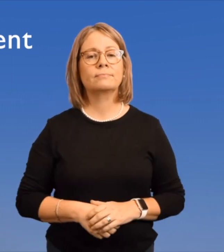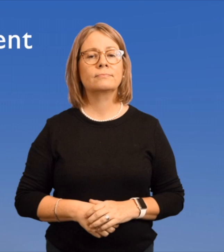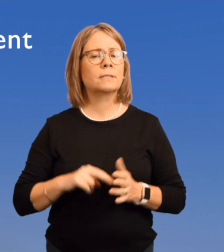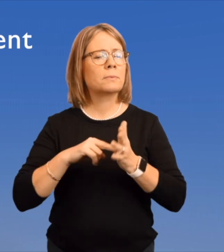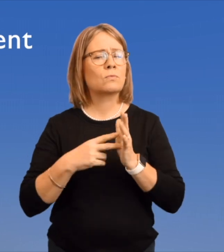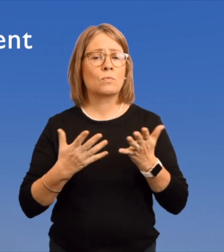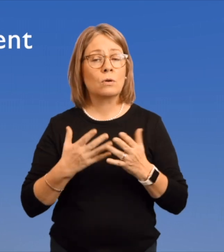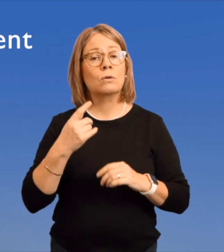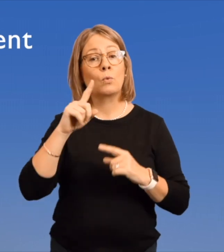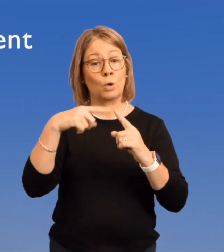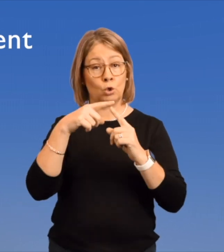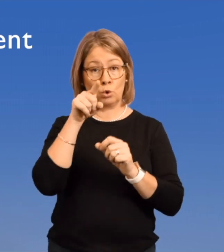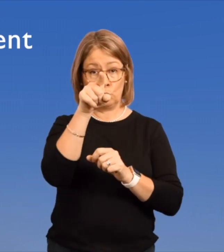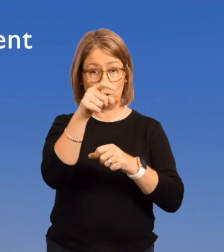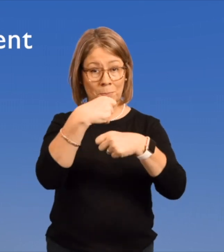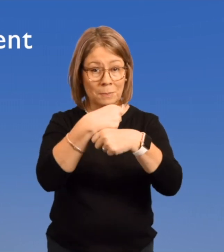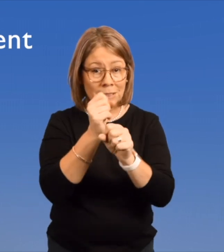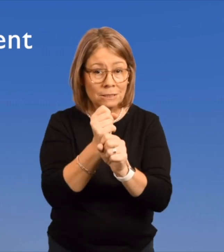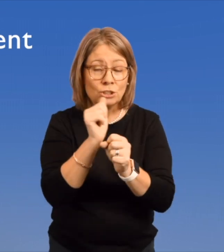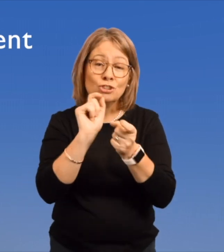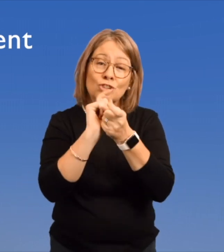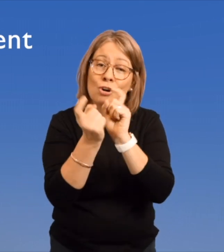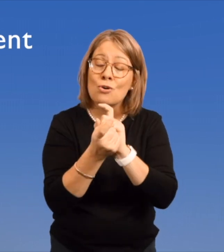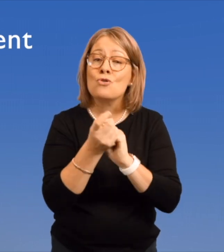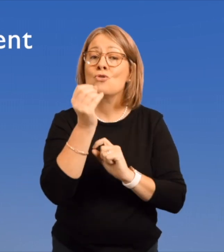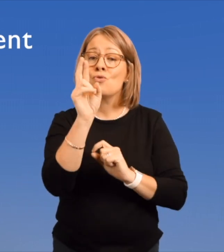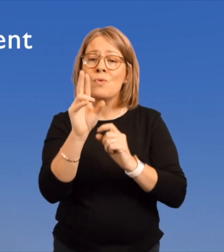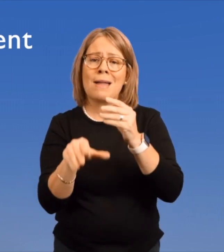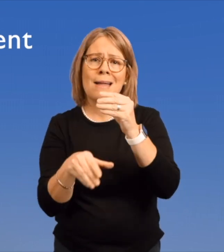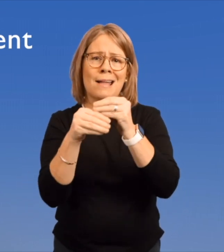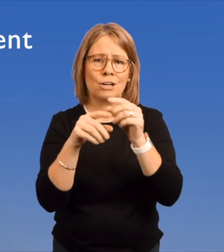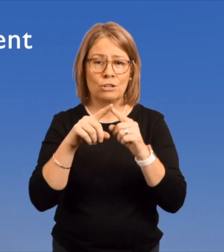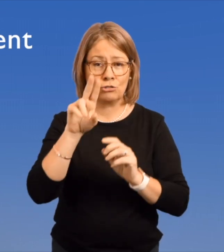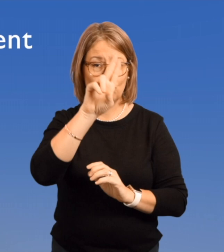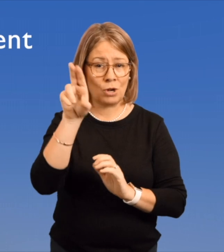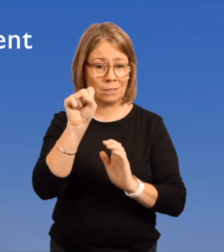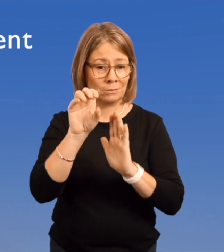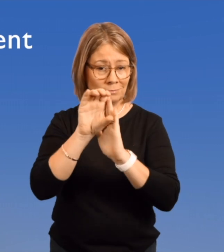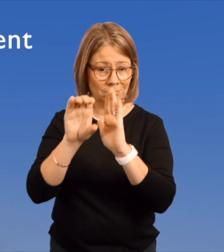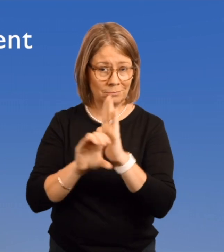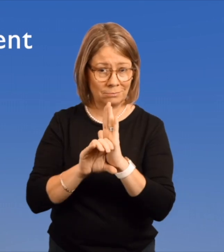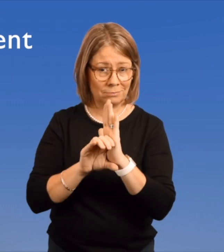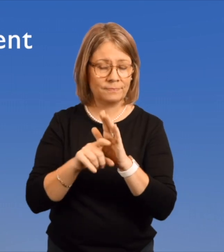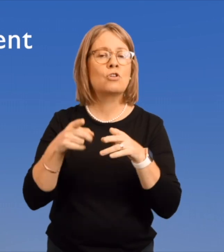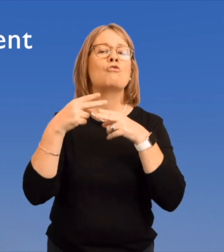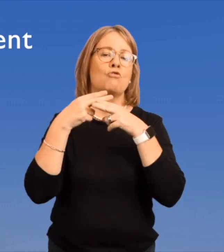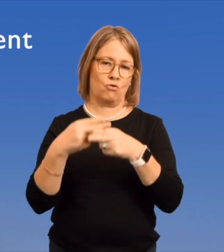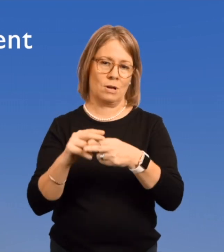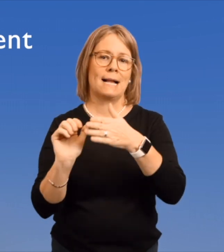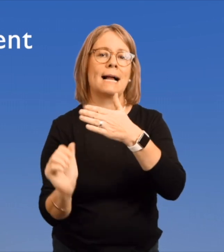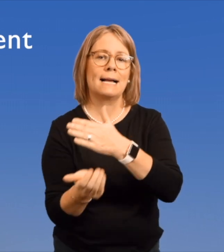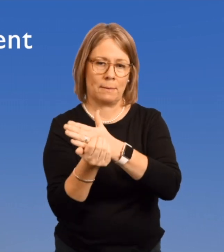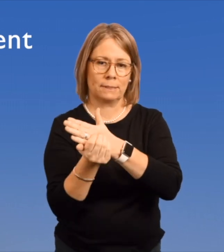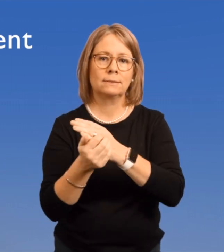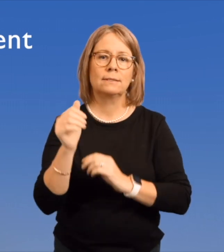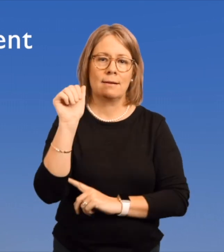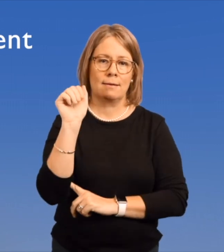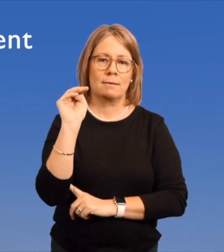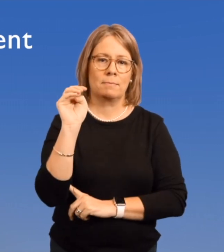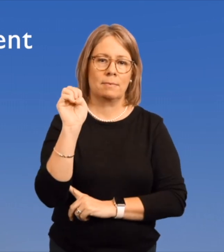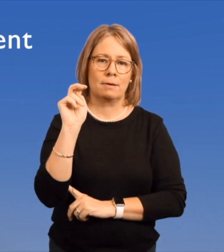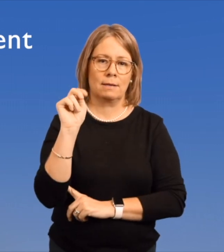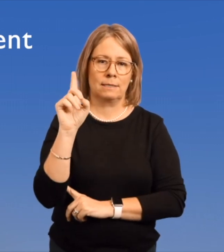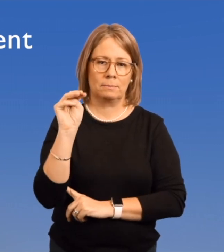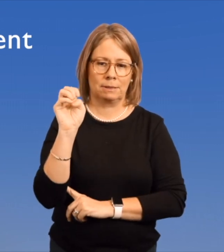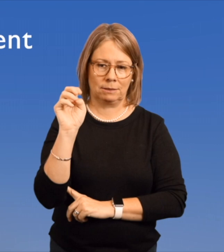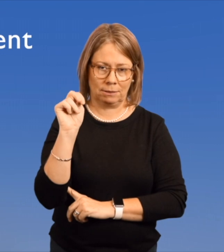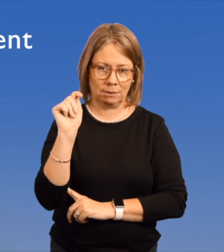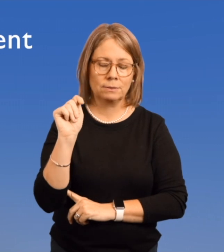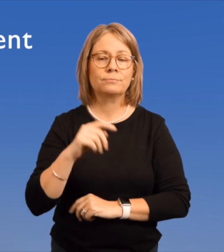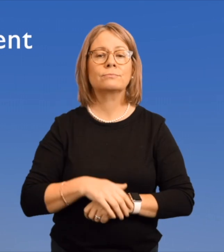When you make a change or an addition to the US Constitution, it is called an amendment.